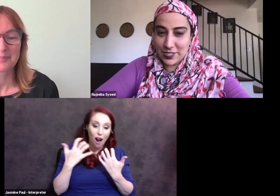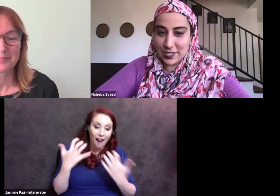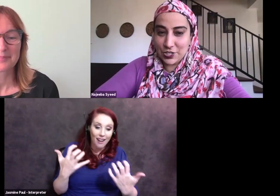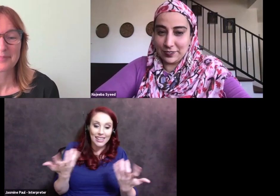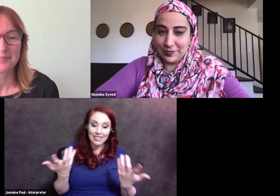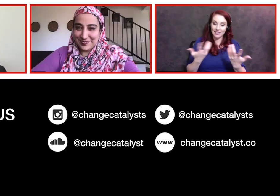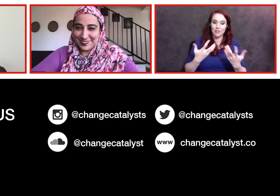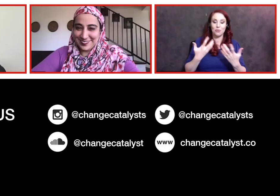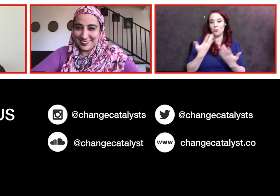Agreed.